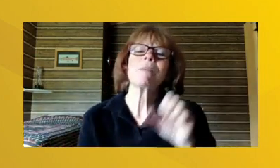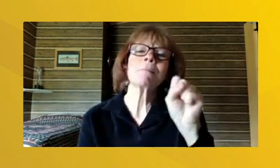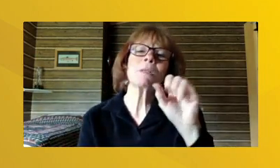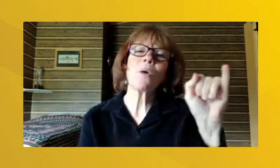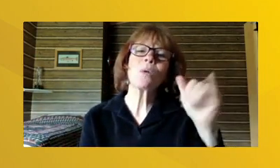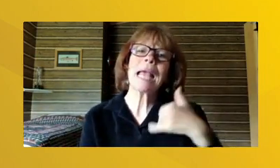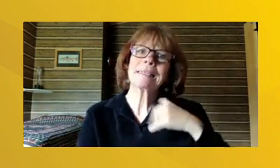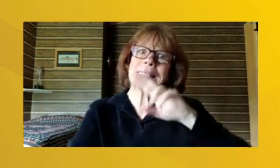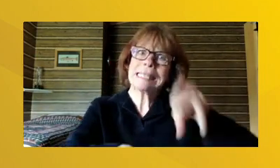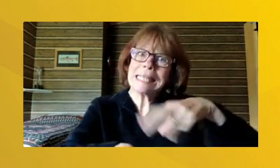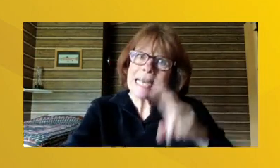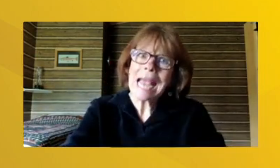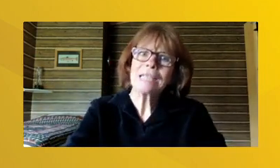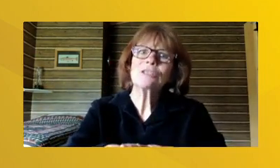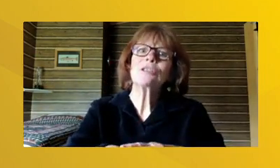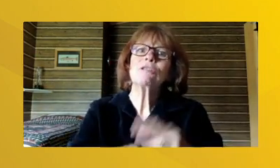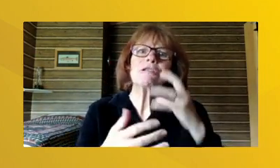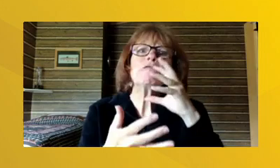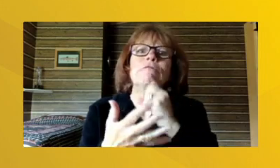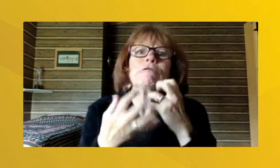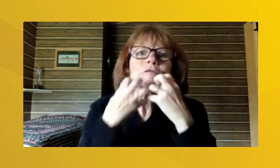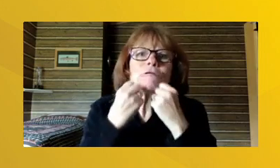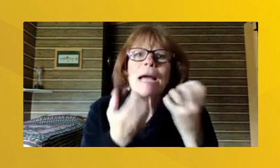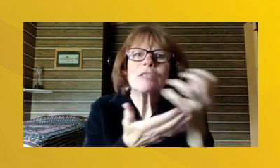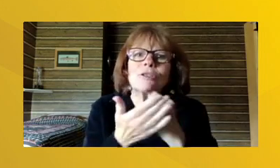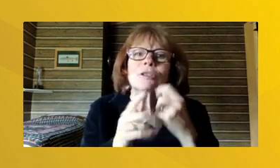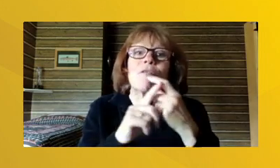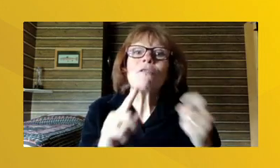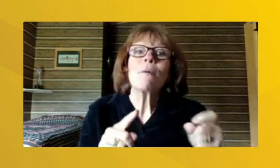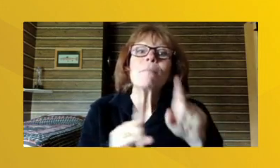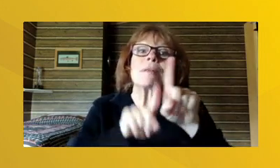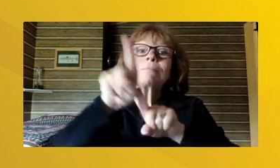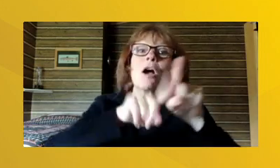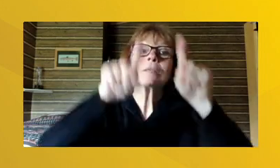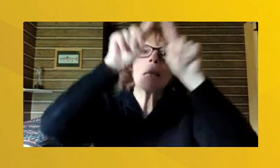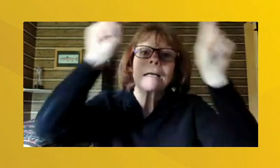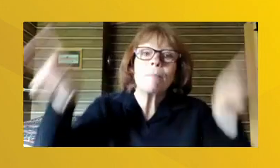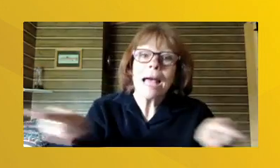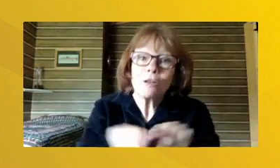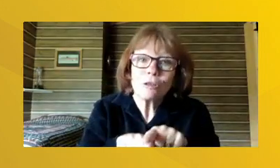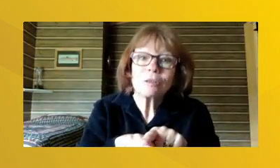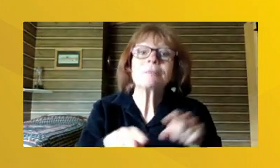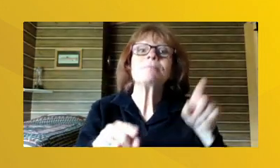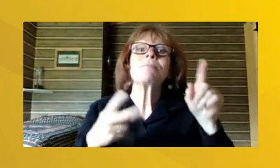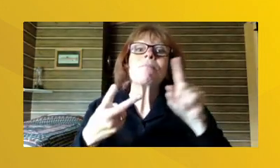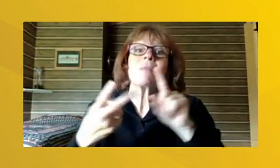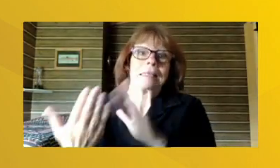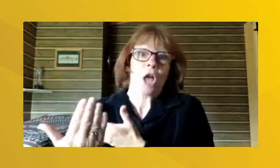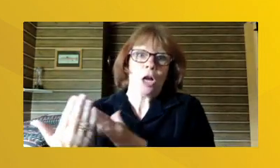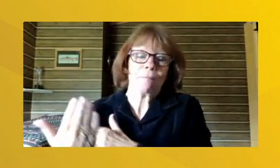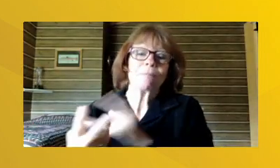Spangled Banner to The Wizard of Oz's Ruby slippers to the Discovery Space shuttle and all of the stories that they tell.